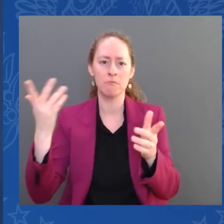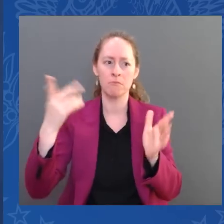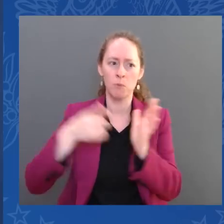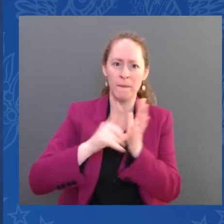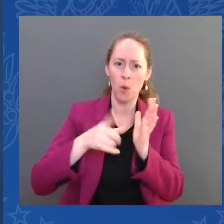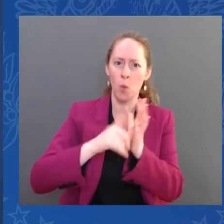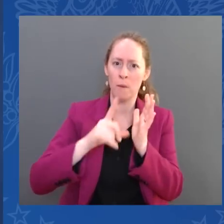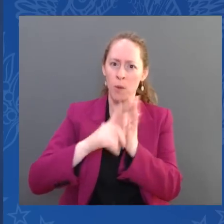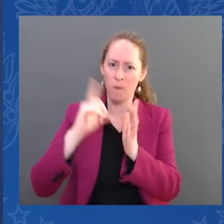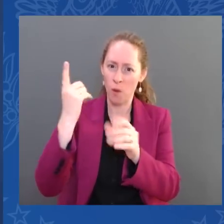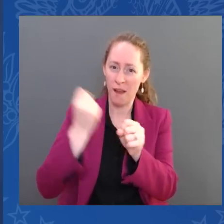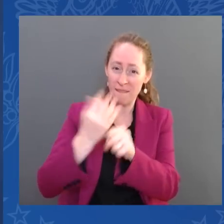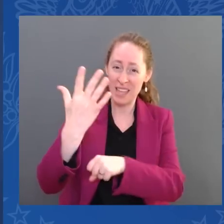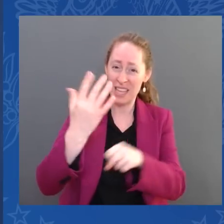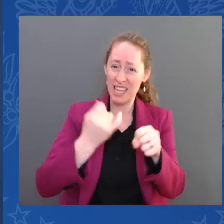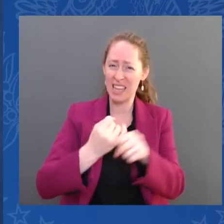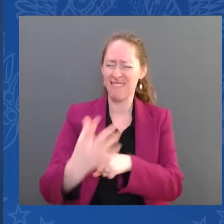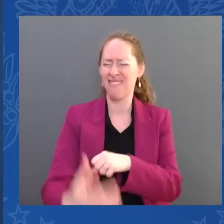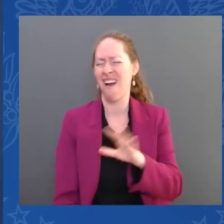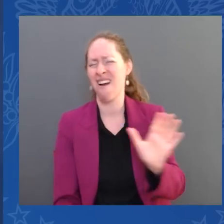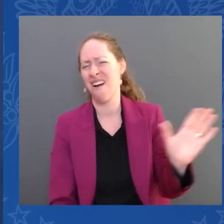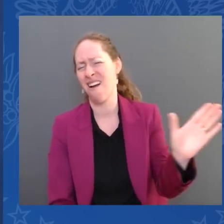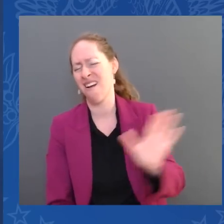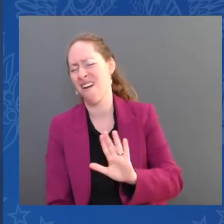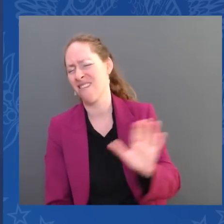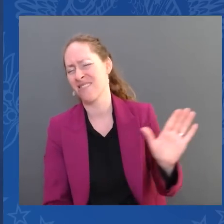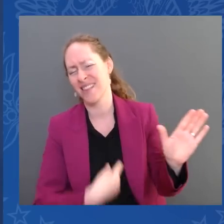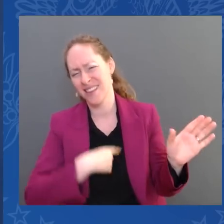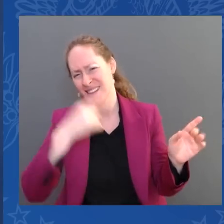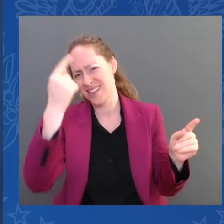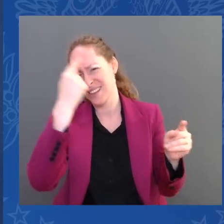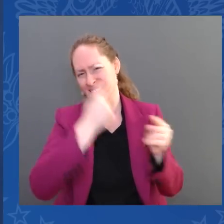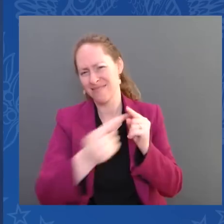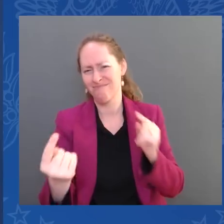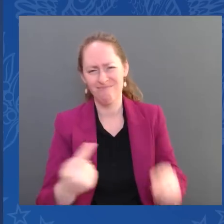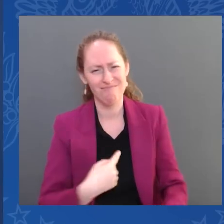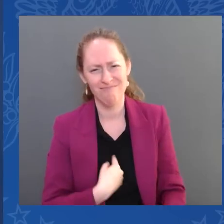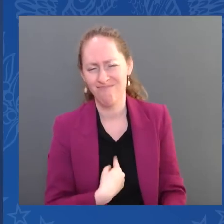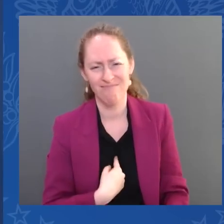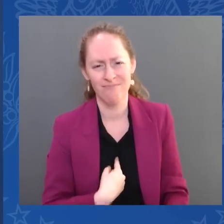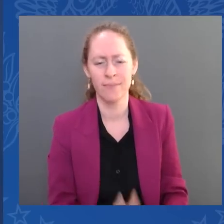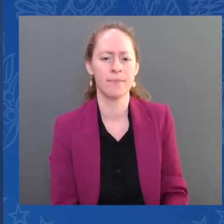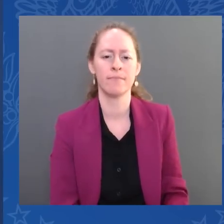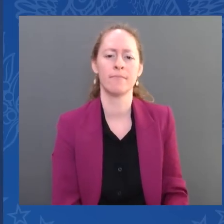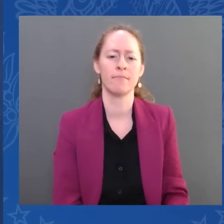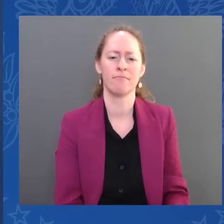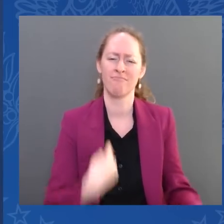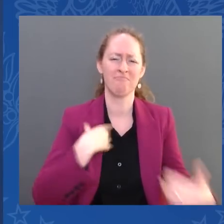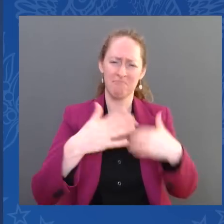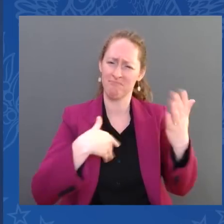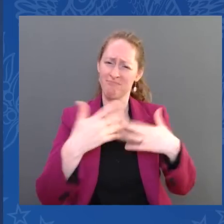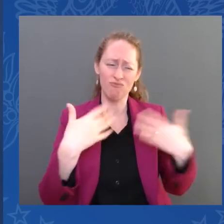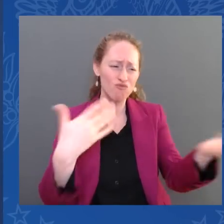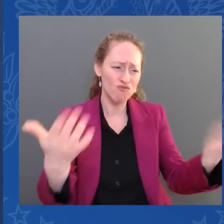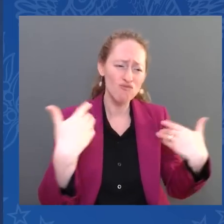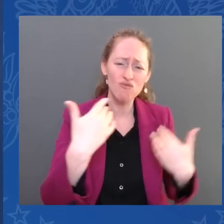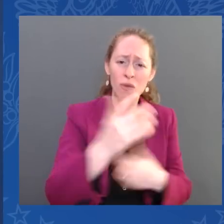Democrat, Republican, independent -- to deliver real solutions and real savings for the American people, not take money out of their pockets.